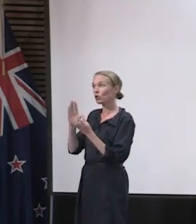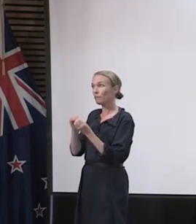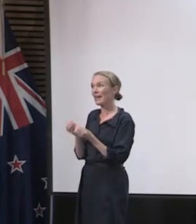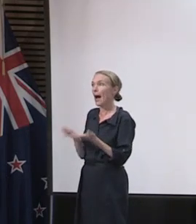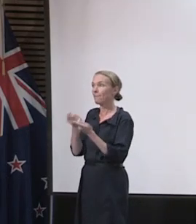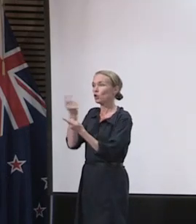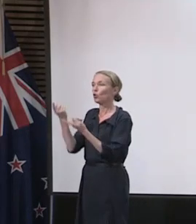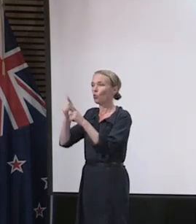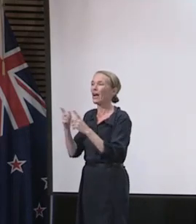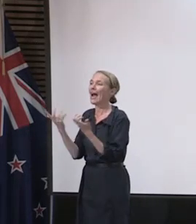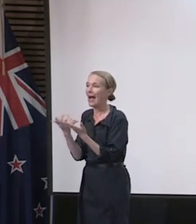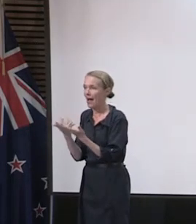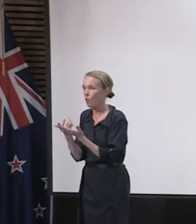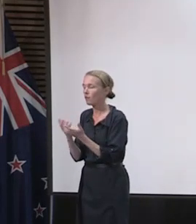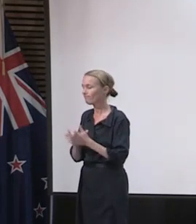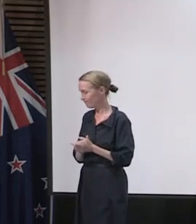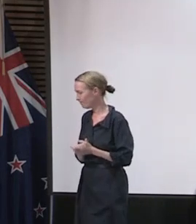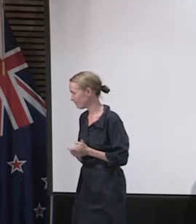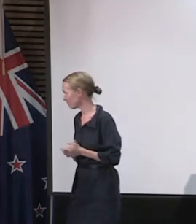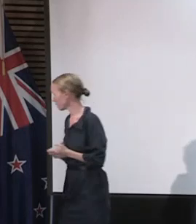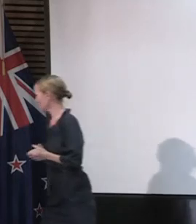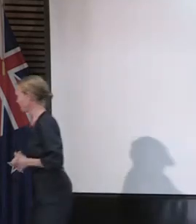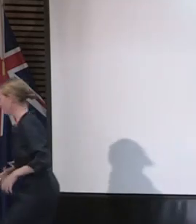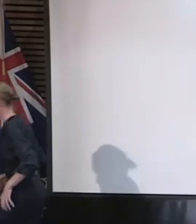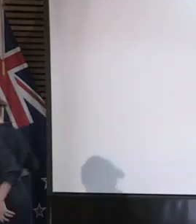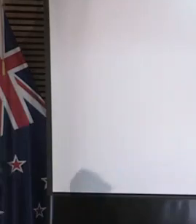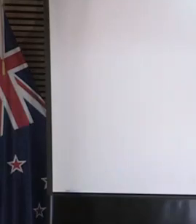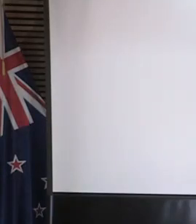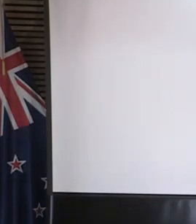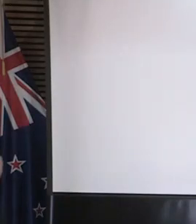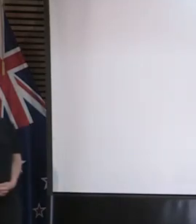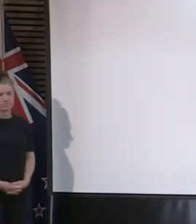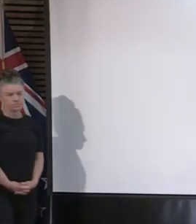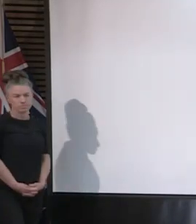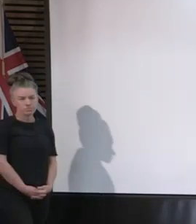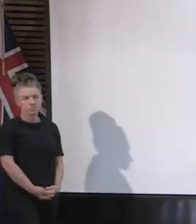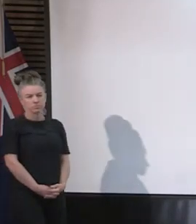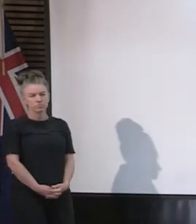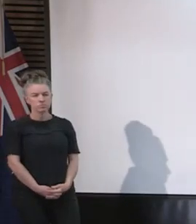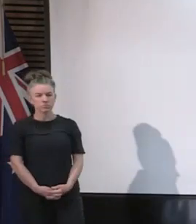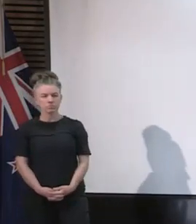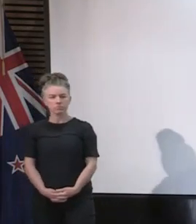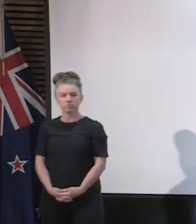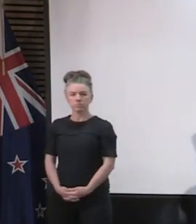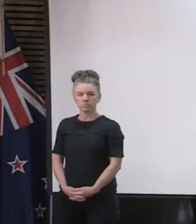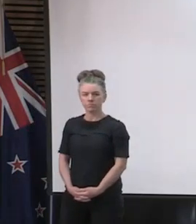That is up to the DHB to make sure they are able to deliver that. REPORTER: